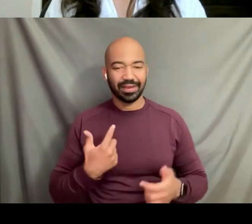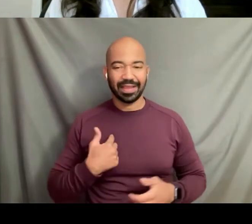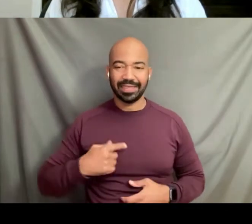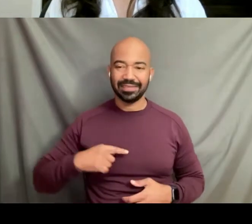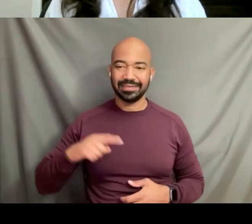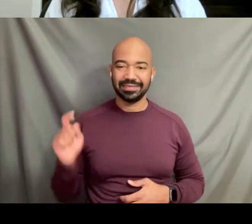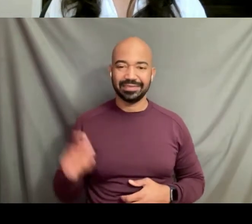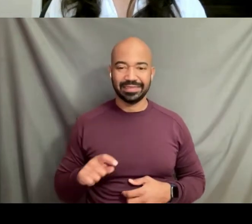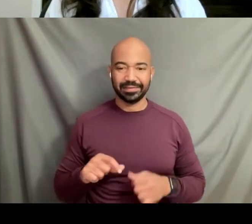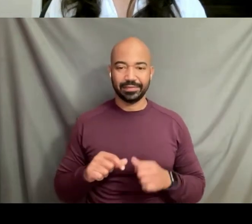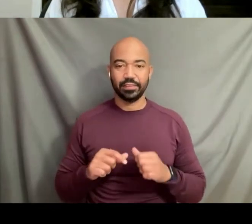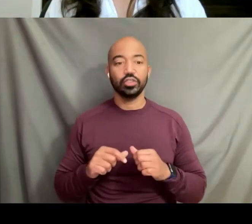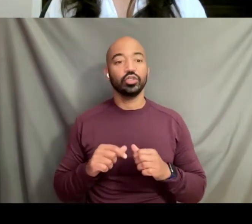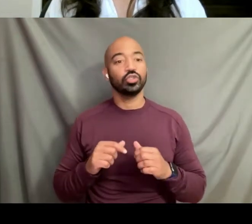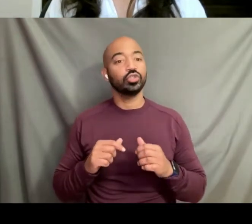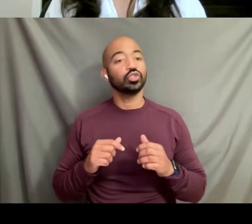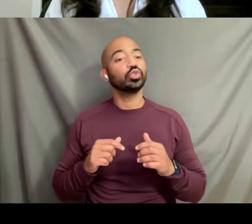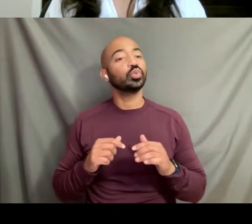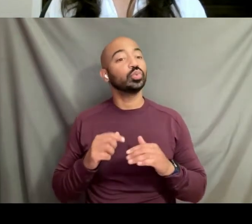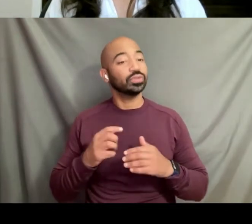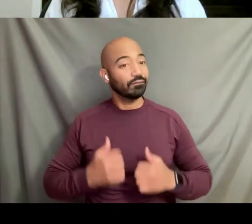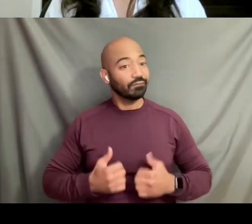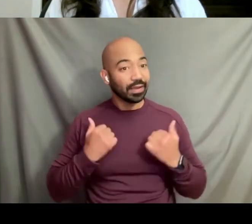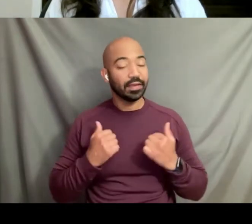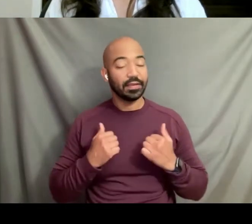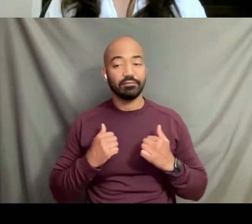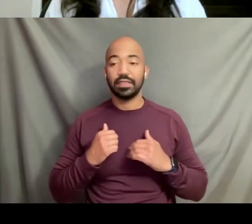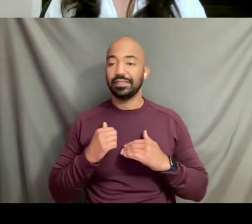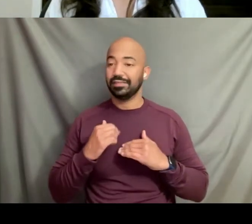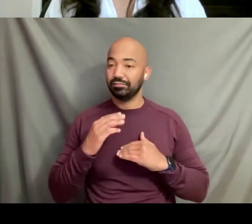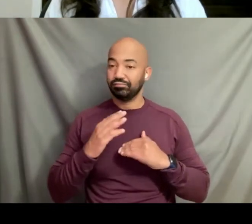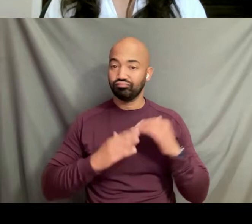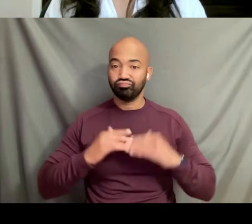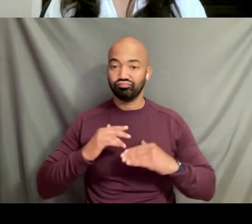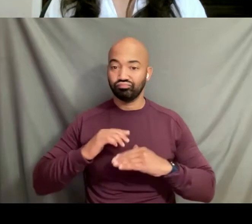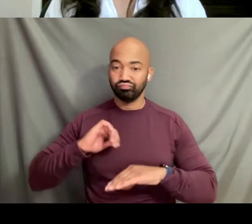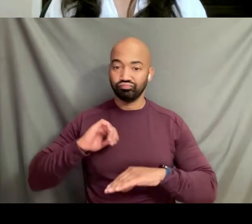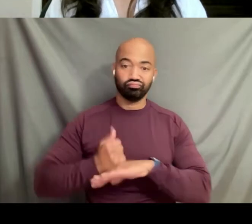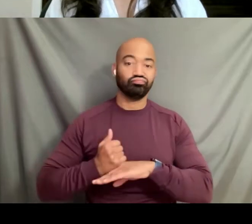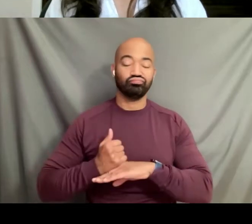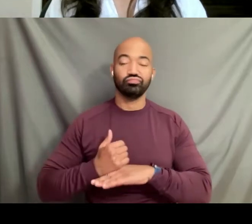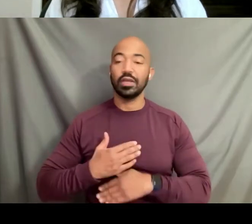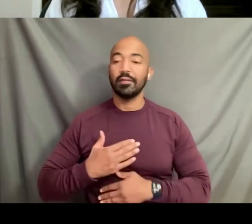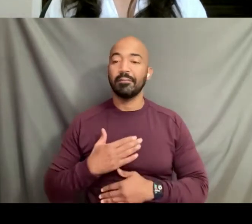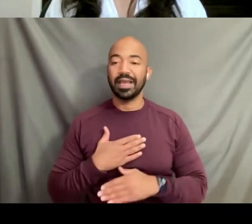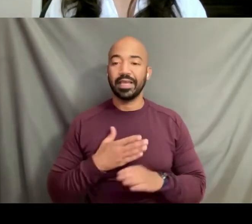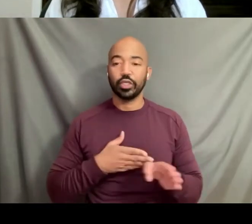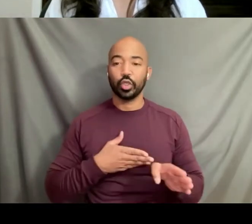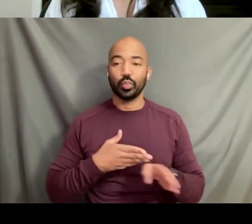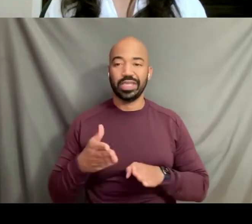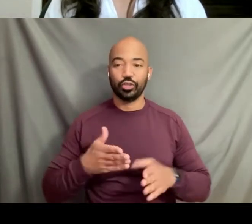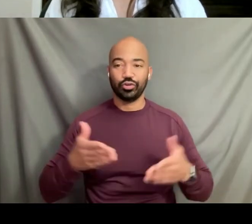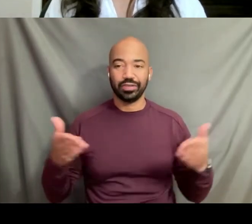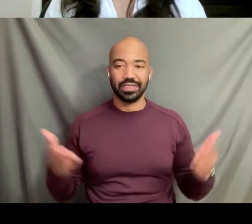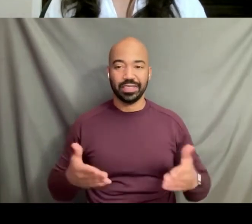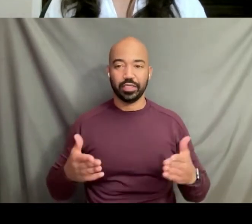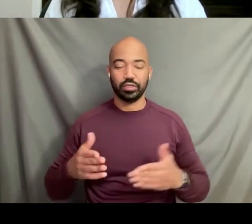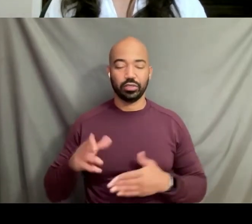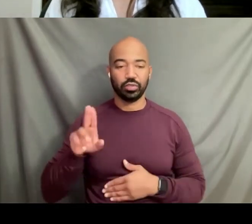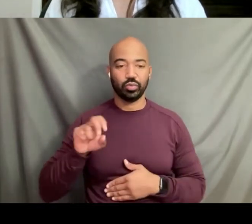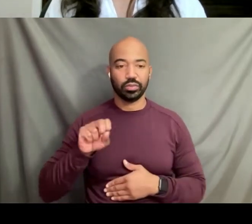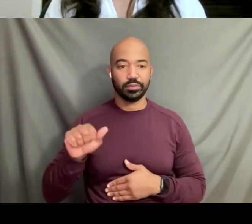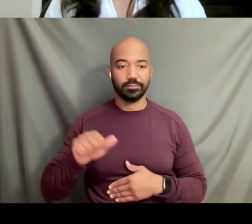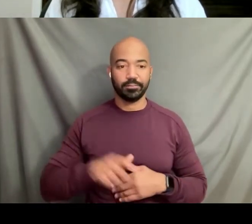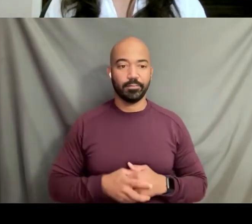and build my career in the U.S. and coming to the U.S., the question I asked myself,